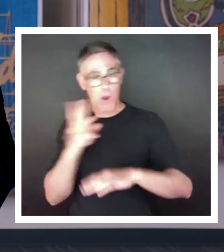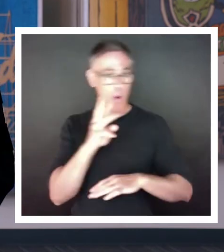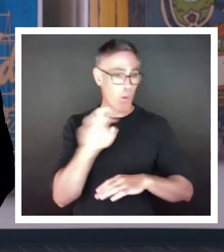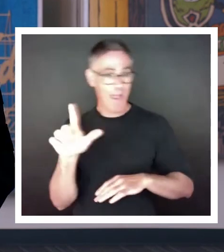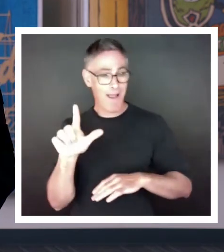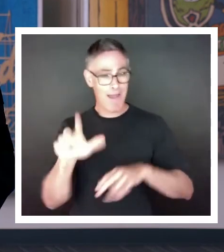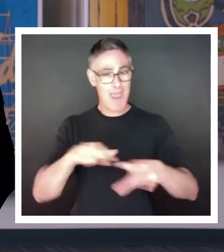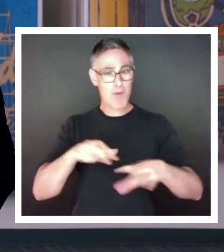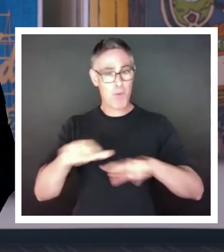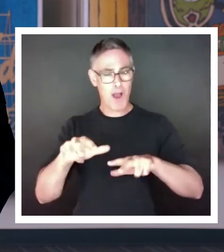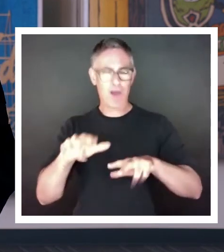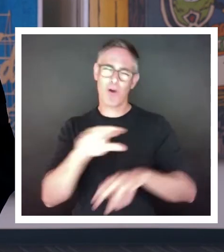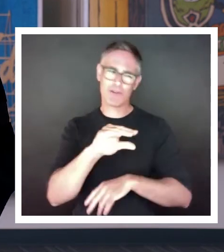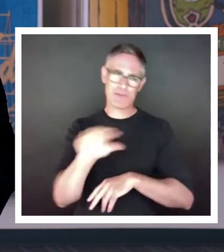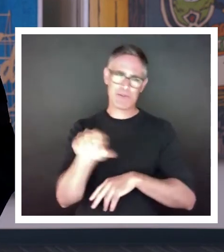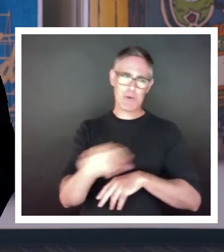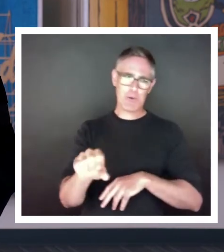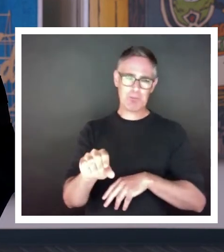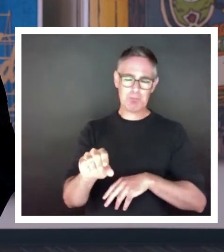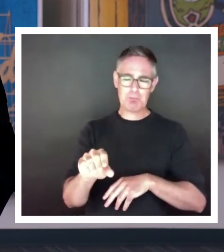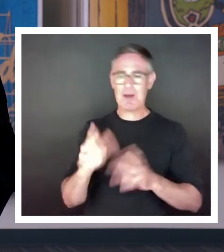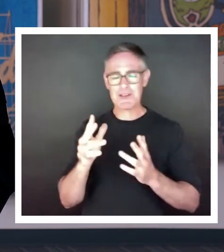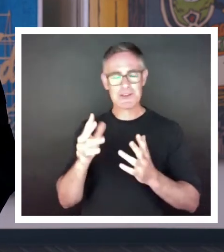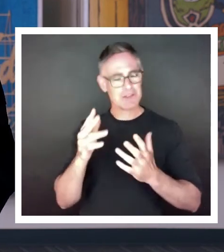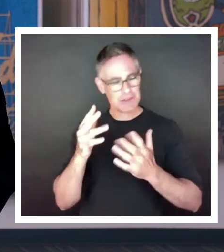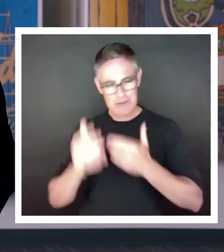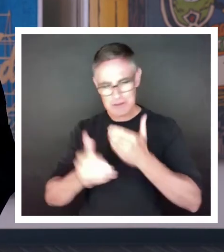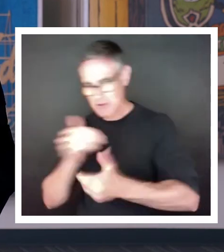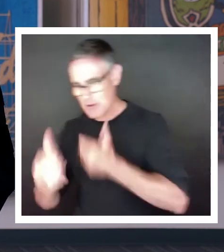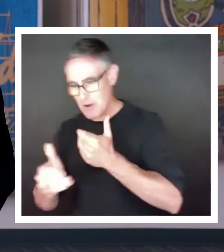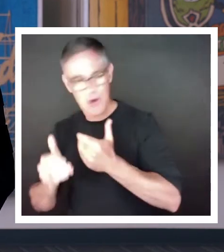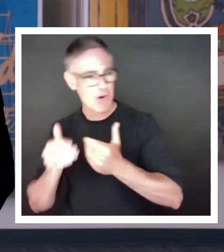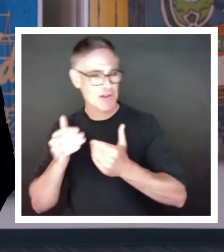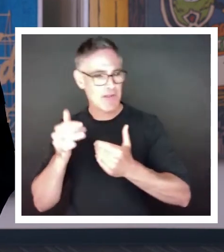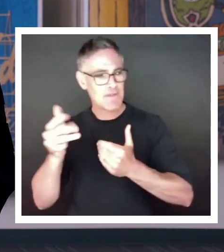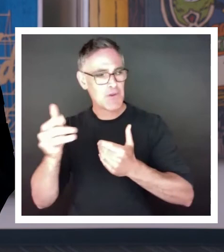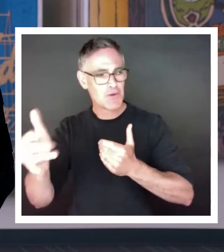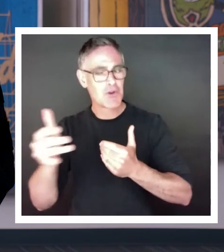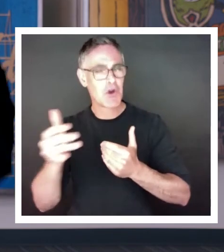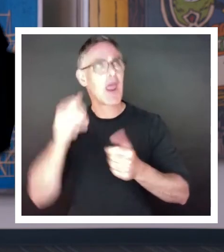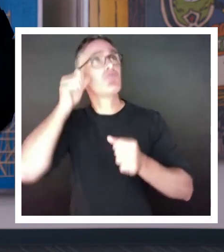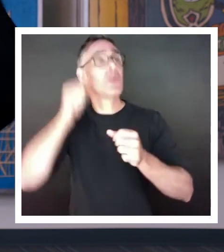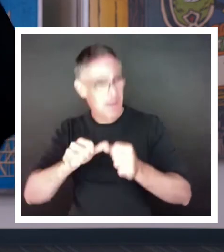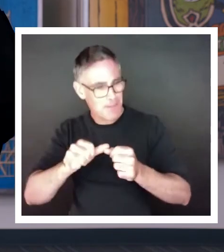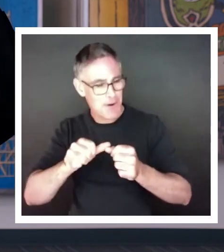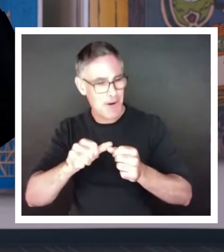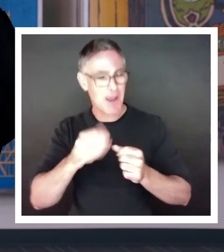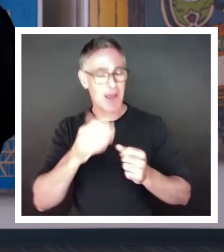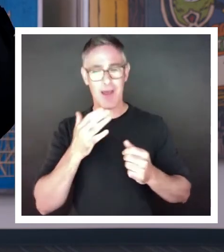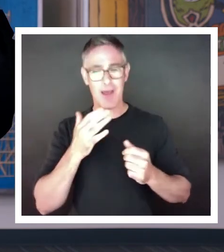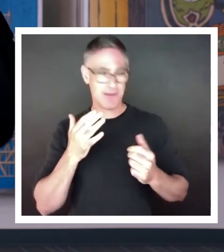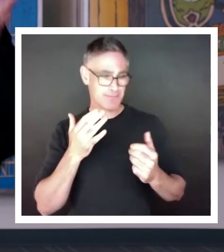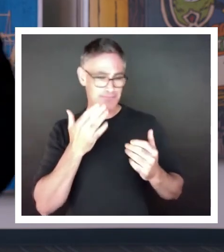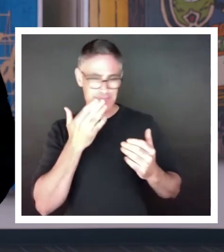and full hearted into your days ahead. And remember, my good colleagues and I we're here